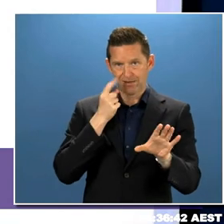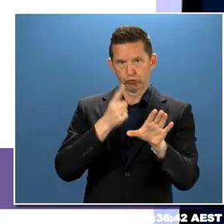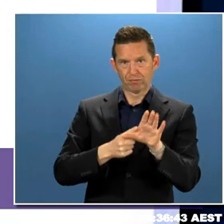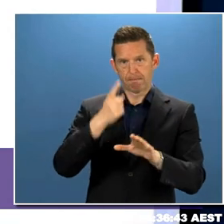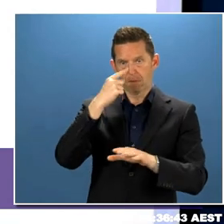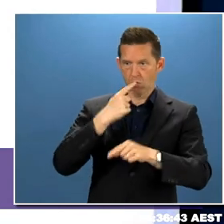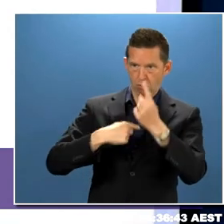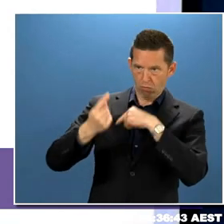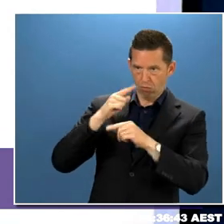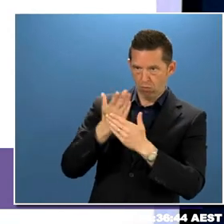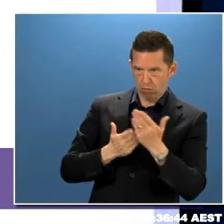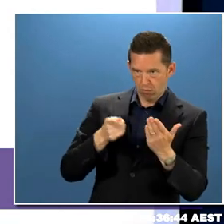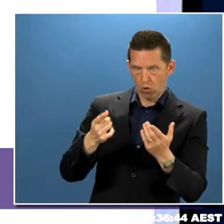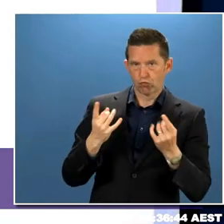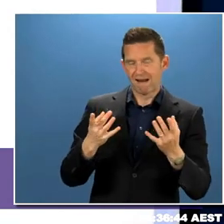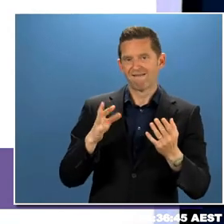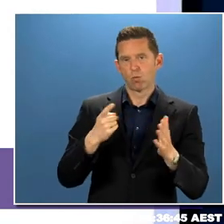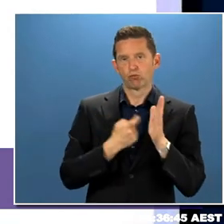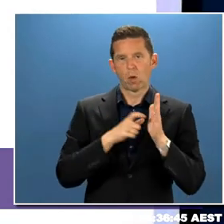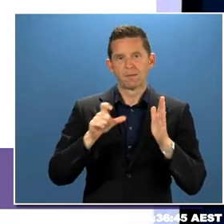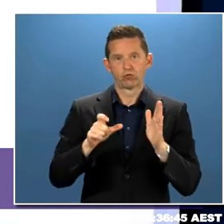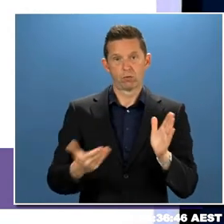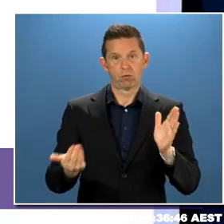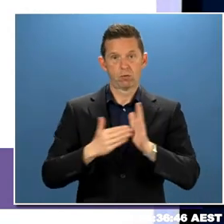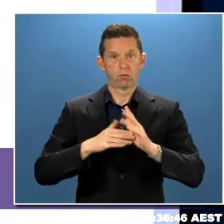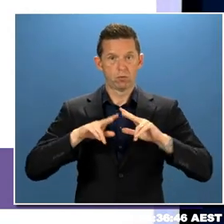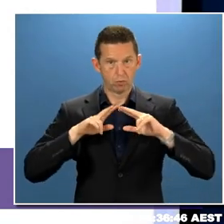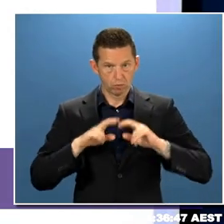scope for the Royal Commission's further inquiry into the themes